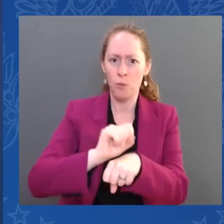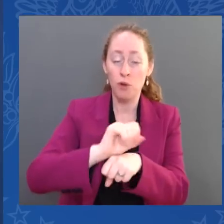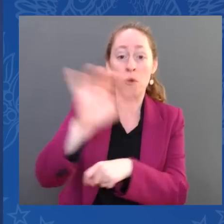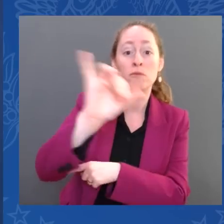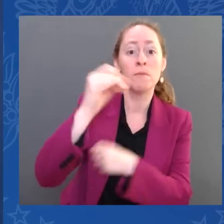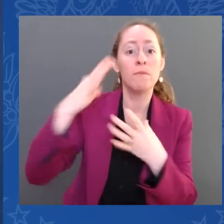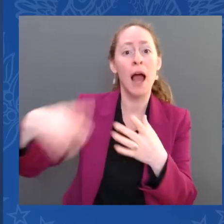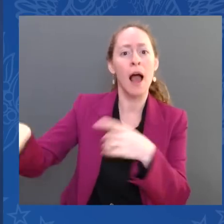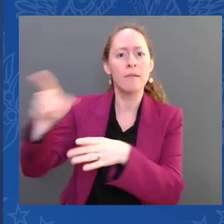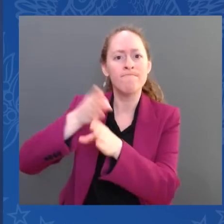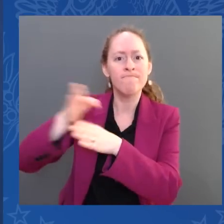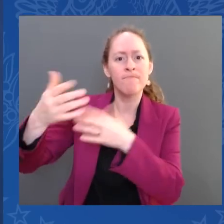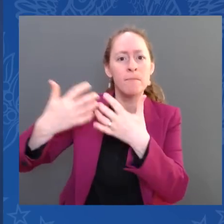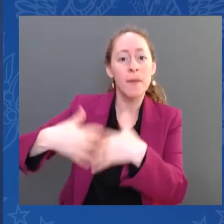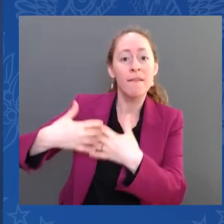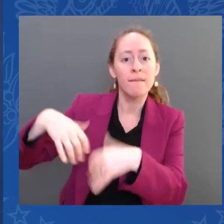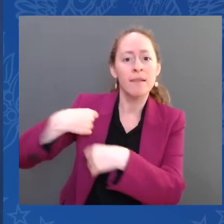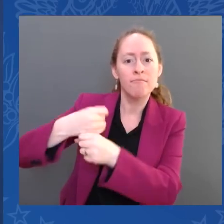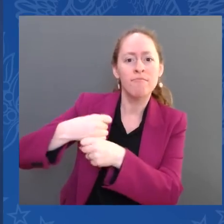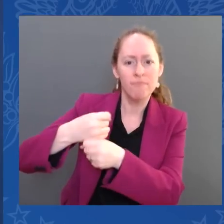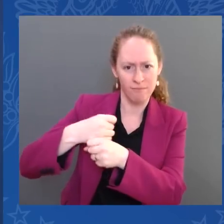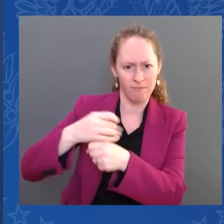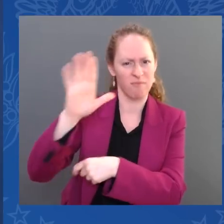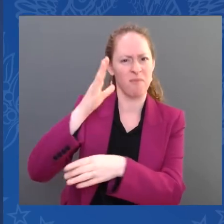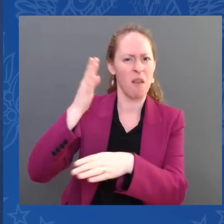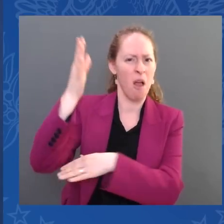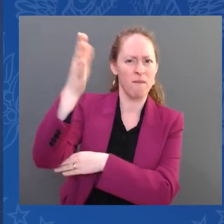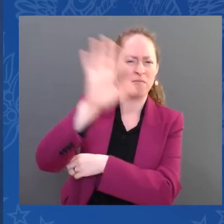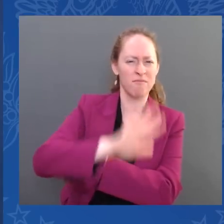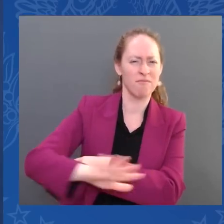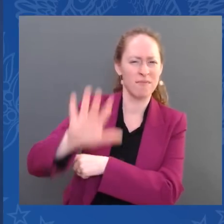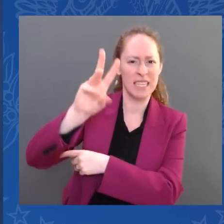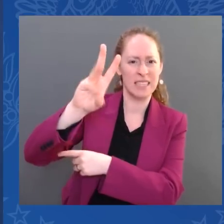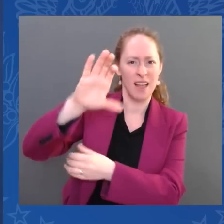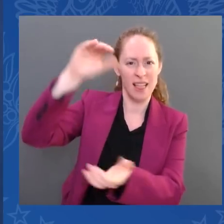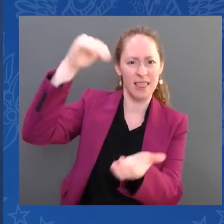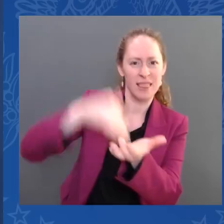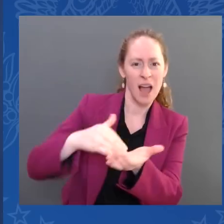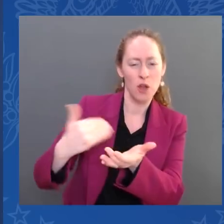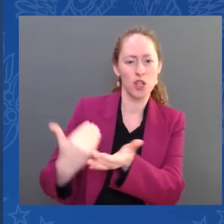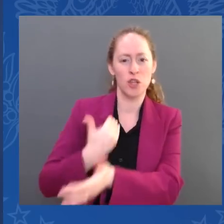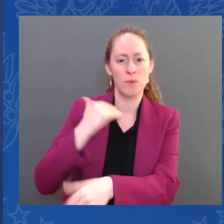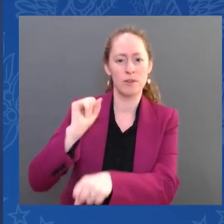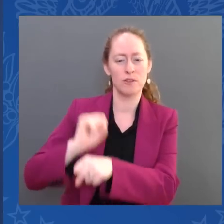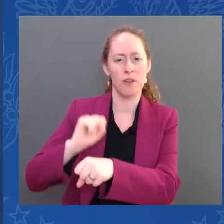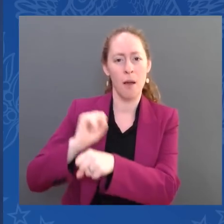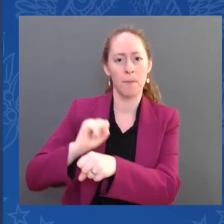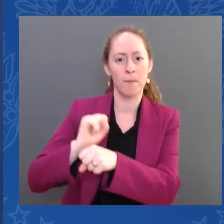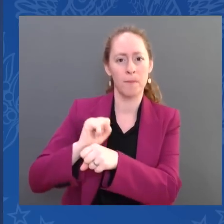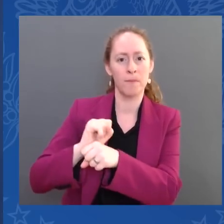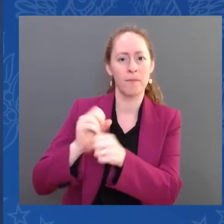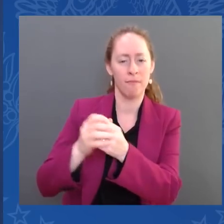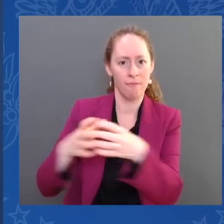But it isn't only about jobs. Since I took office, families are carrying less debt; their average savings are up.